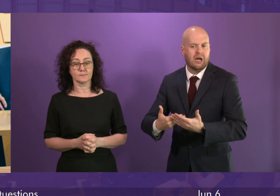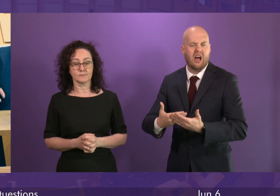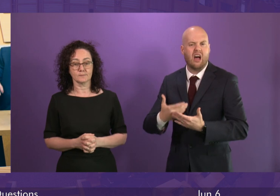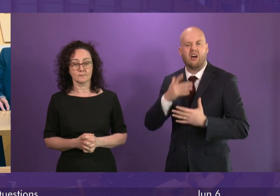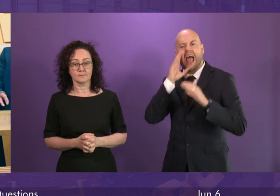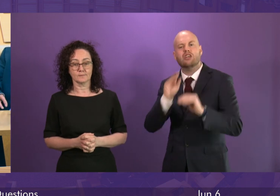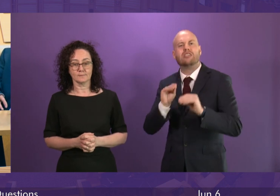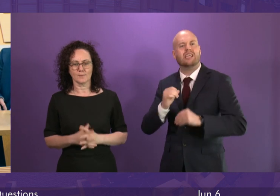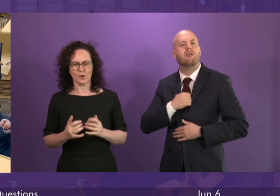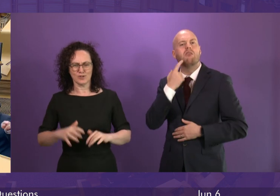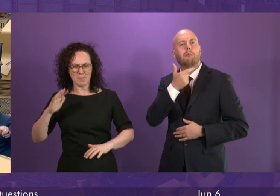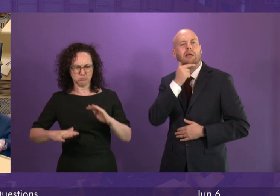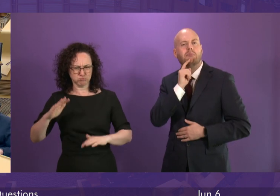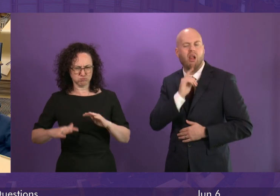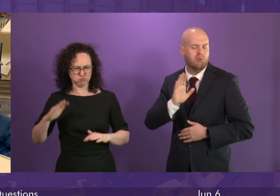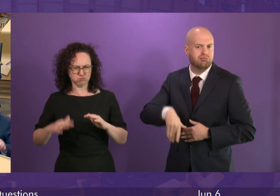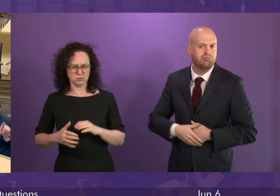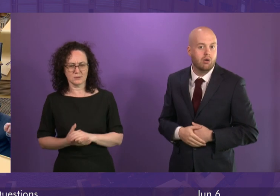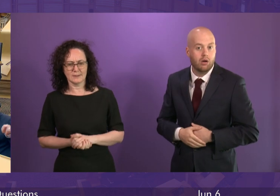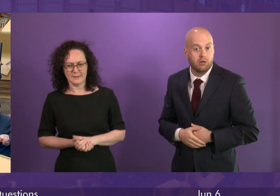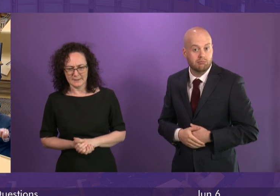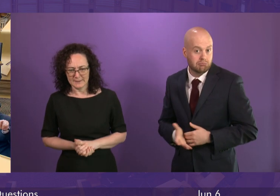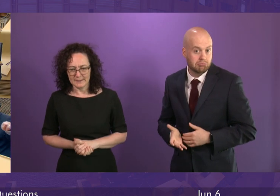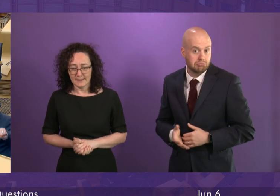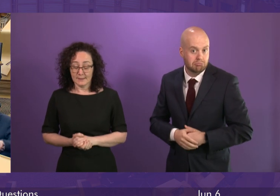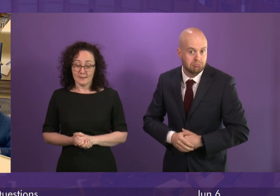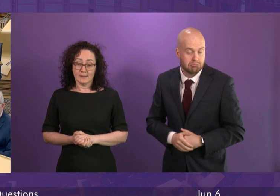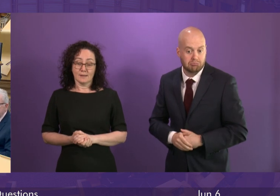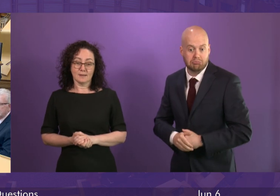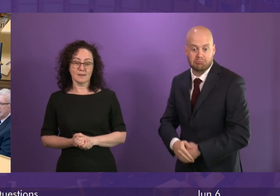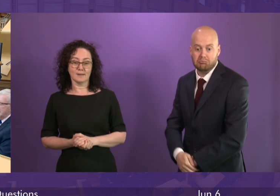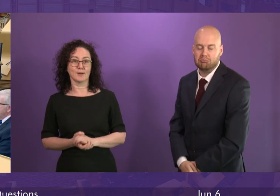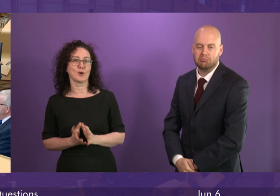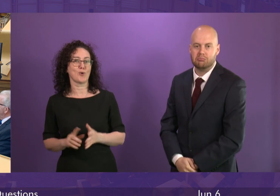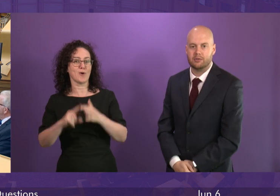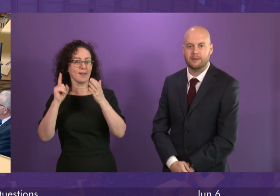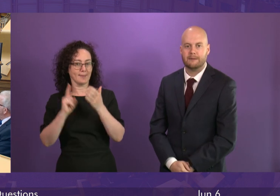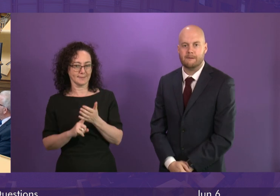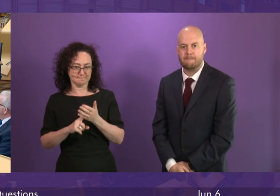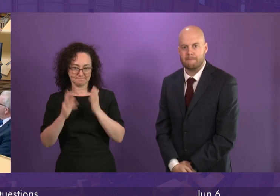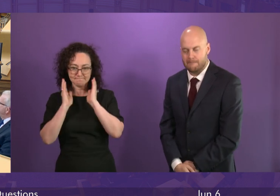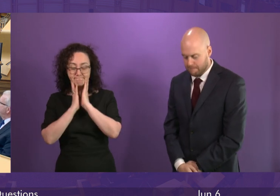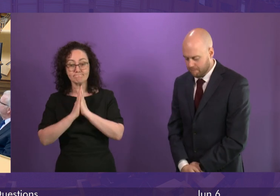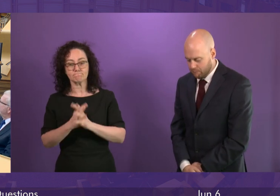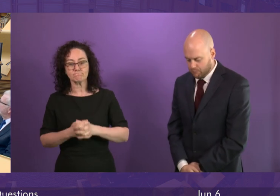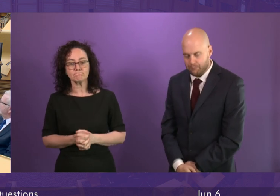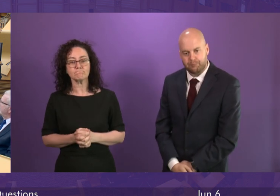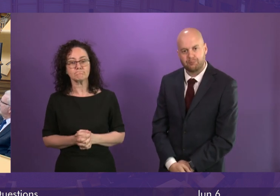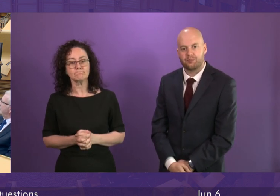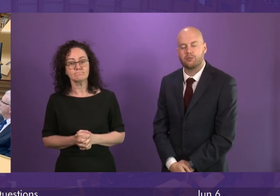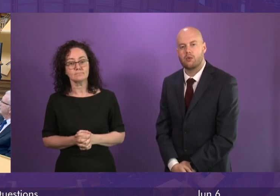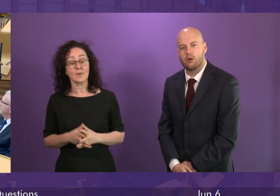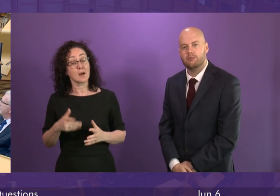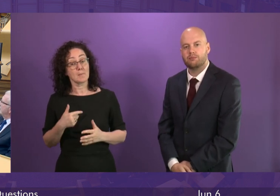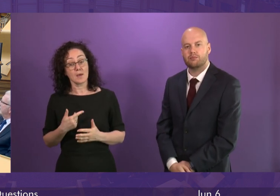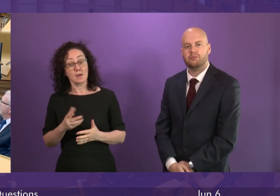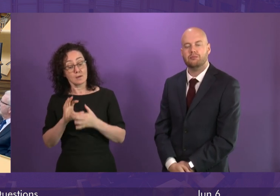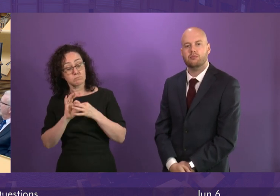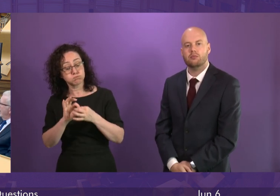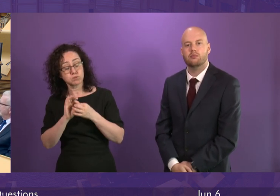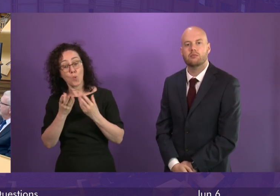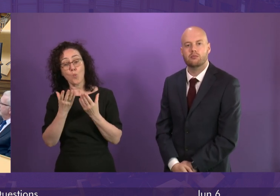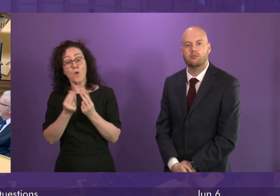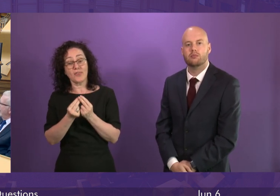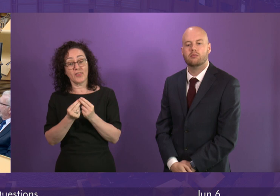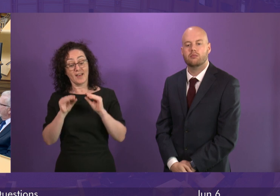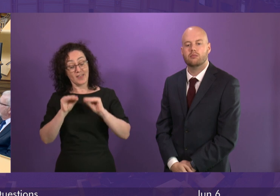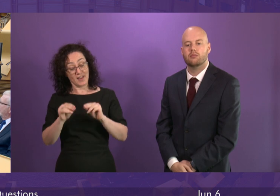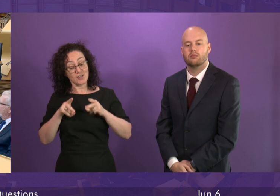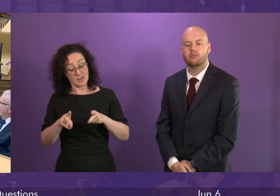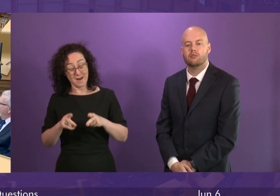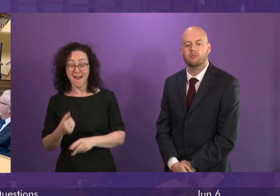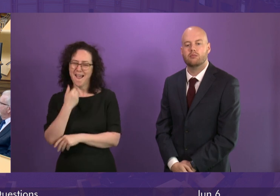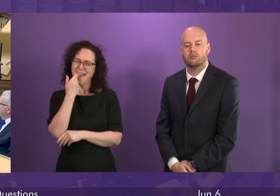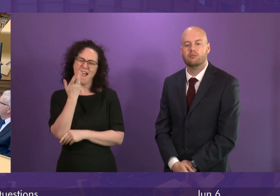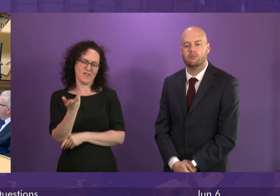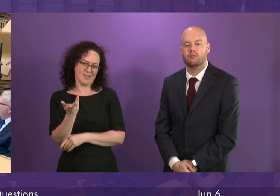country? John Swinney: I engage with the education system more than anybody else in this chamber,